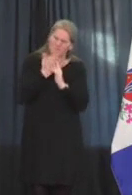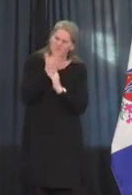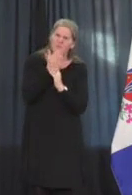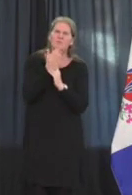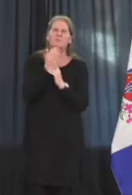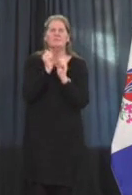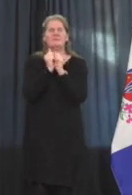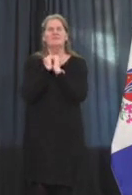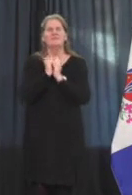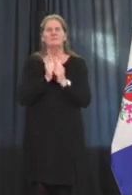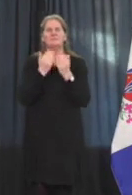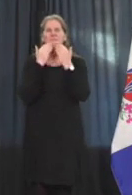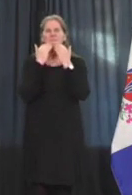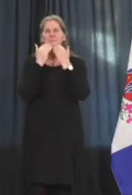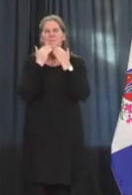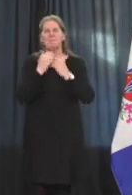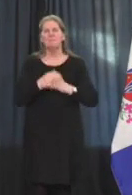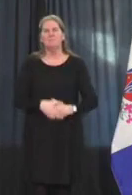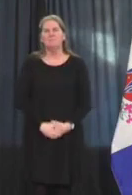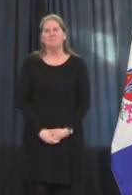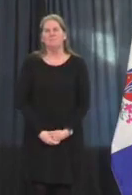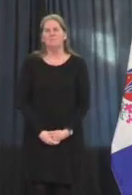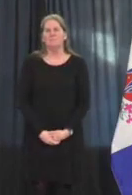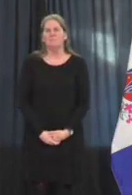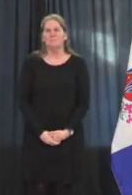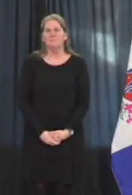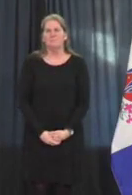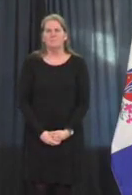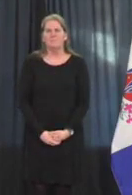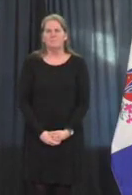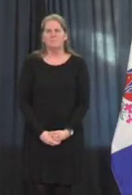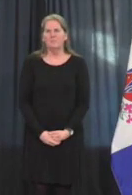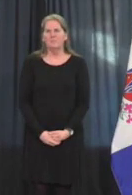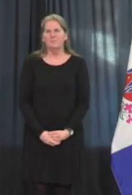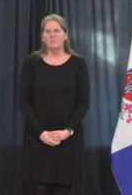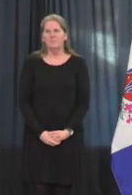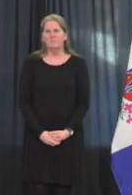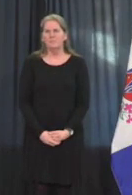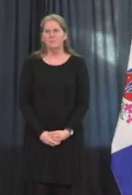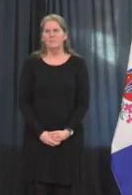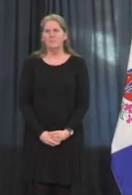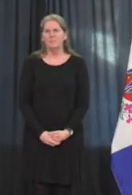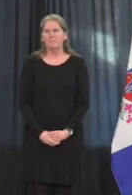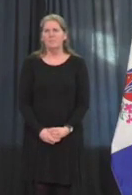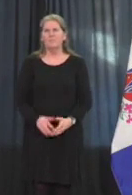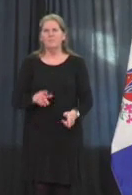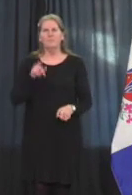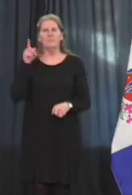THANK YOU. ALL RIGHT. I'LL GO TO THE PHONE.